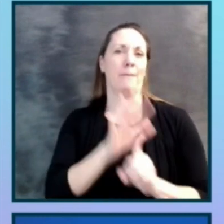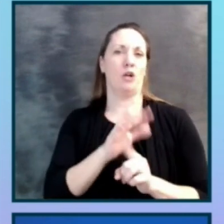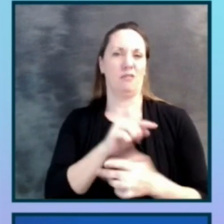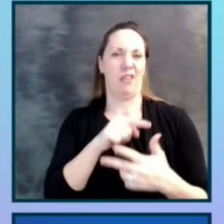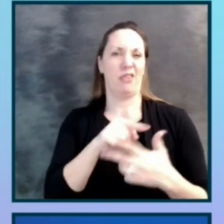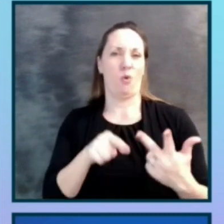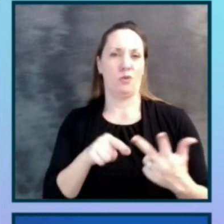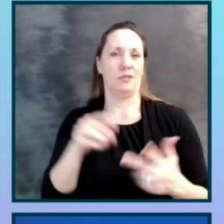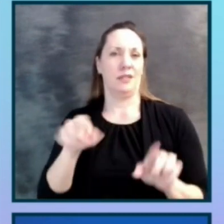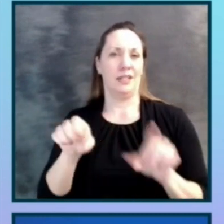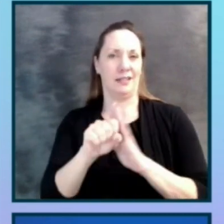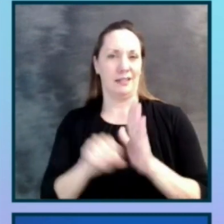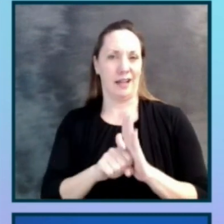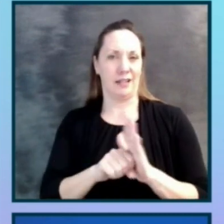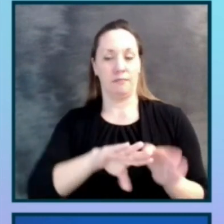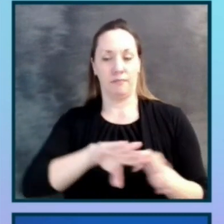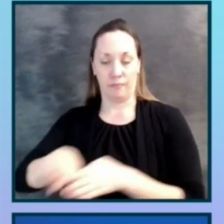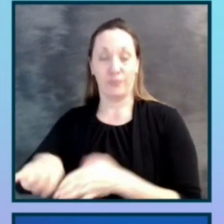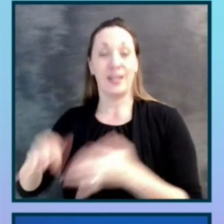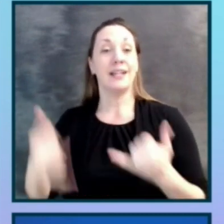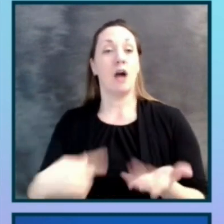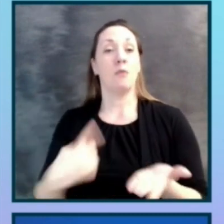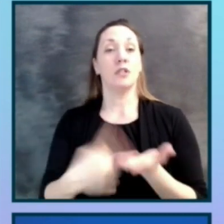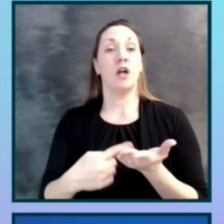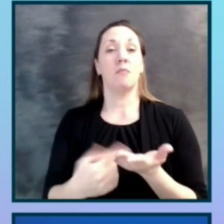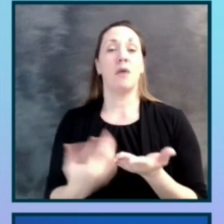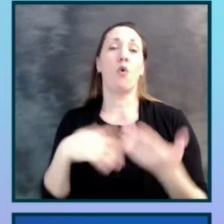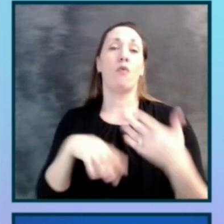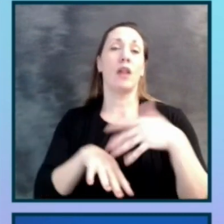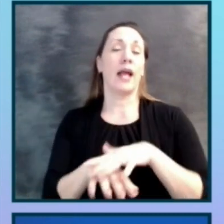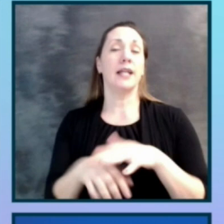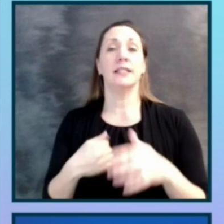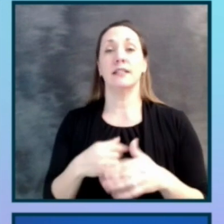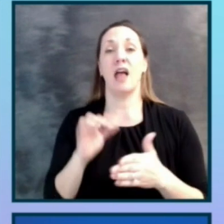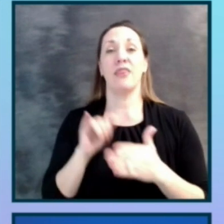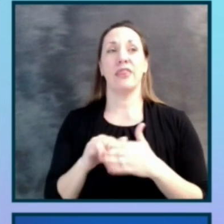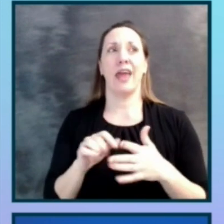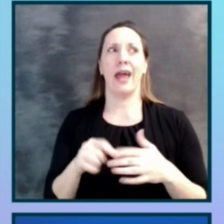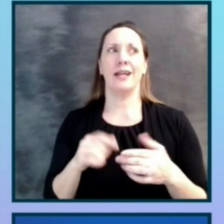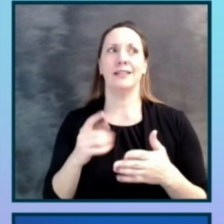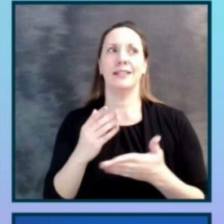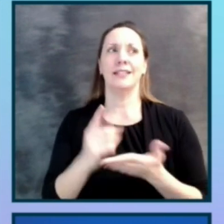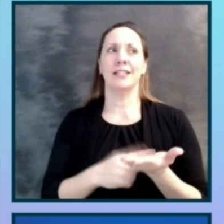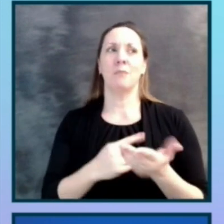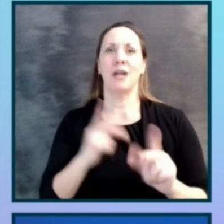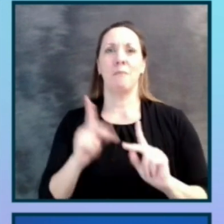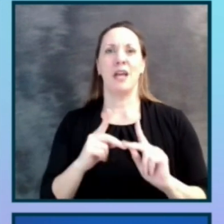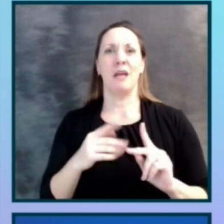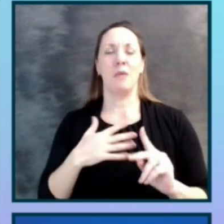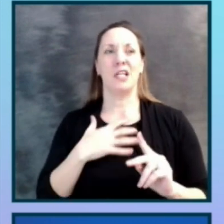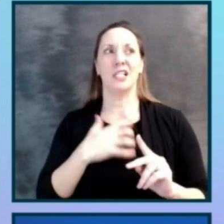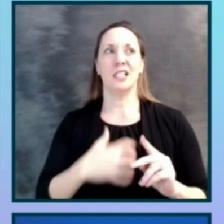Now I'm gonna talk about overlays and that triggers folks so I'm a little wary of about saying it,